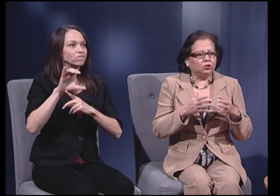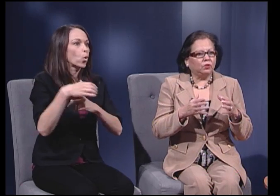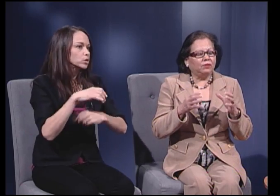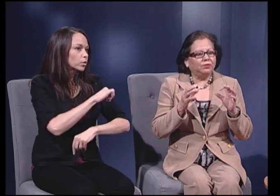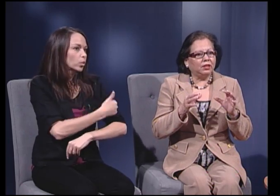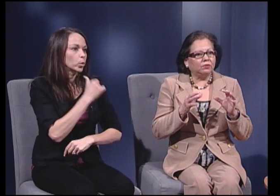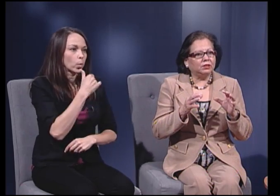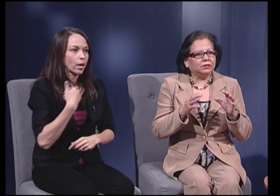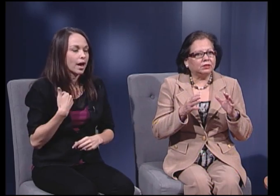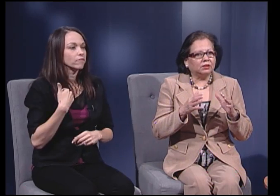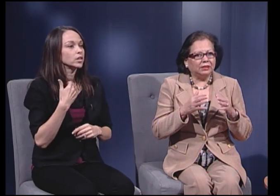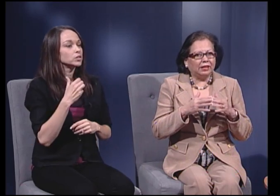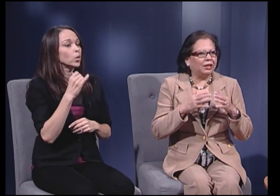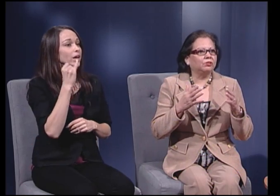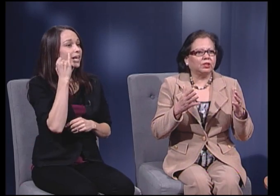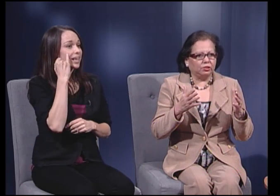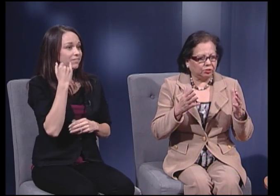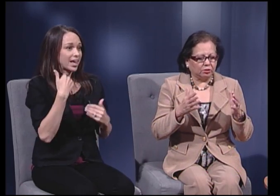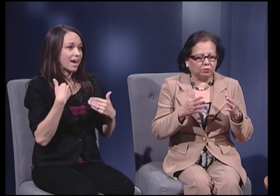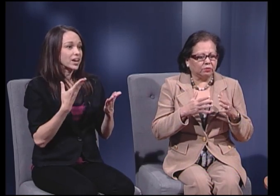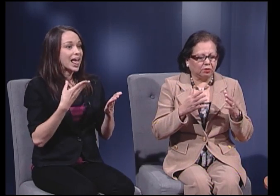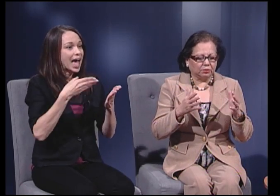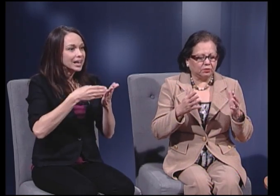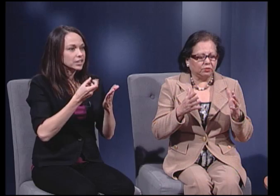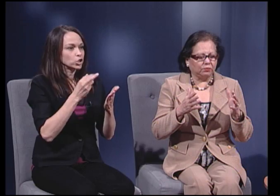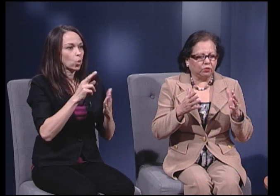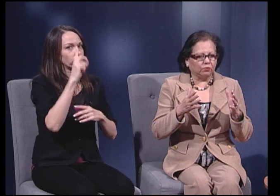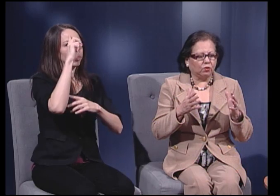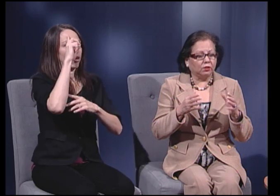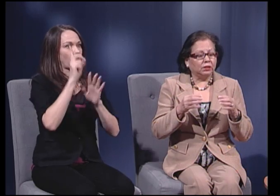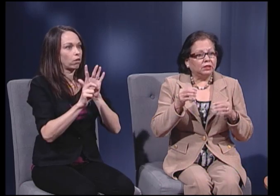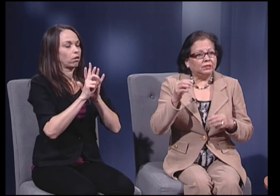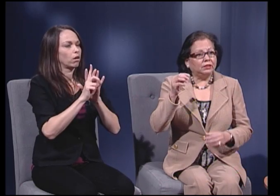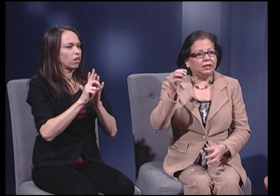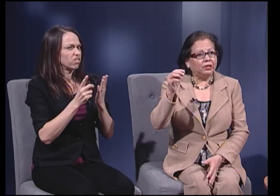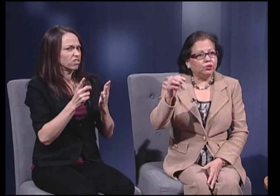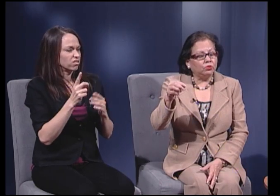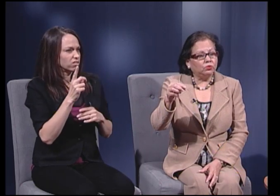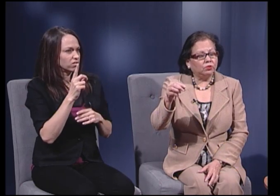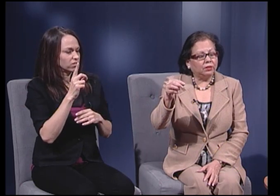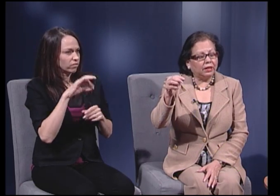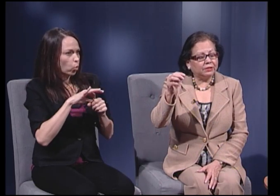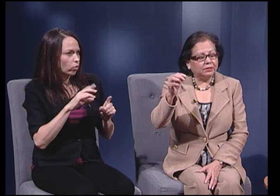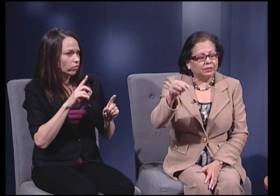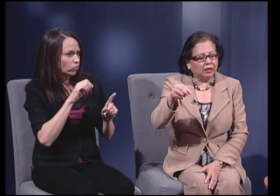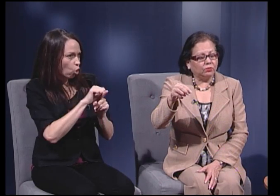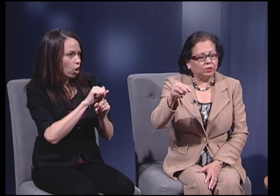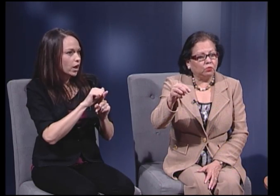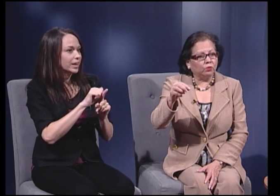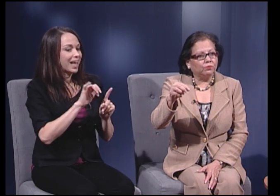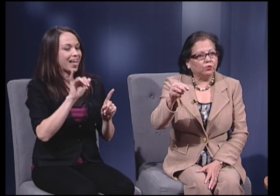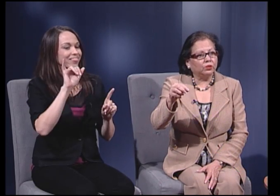So if there is an accusation or a thought that there is voter fraud, then that county will refer it